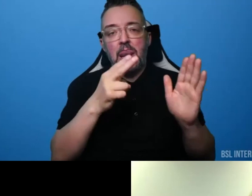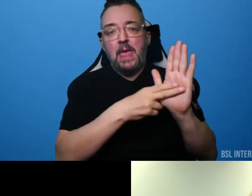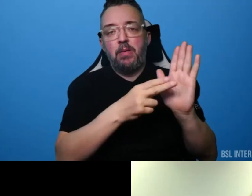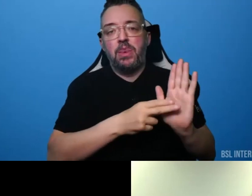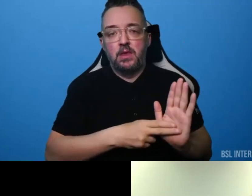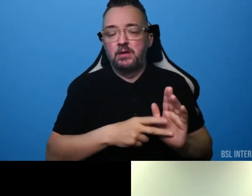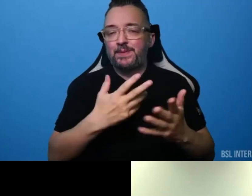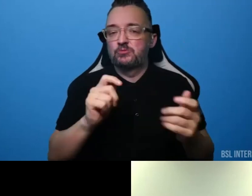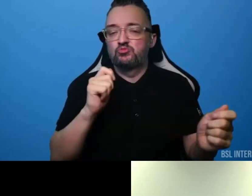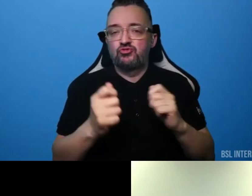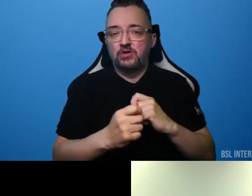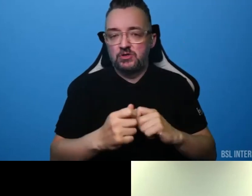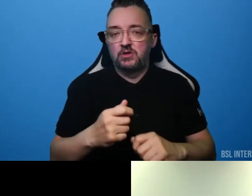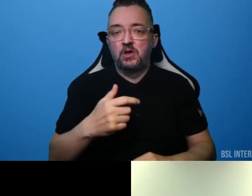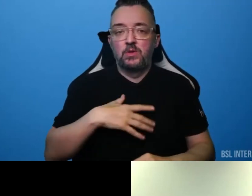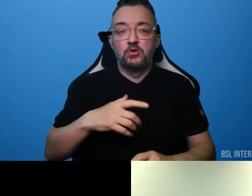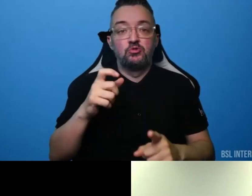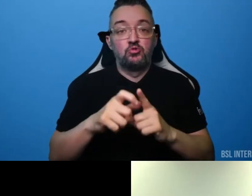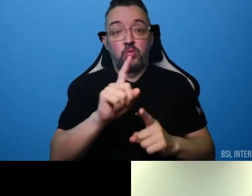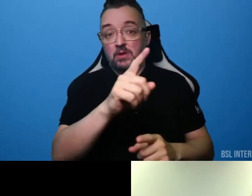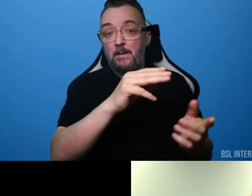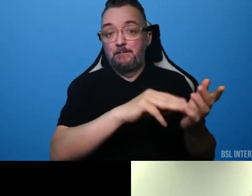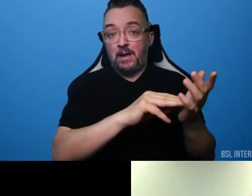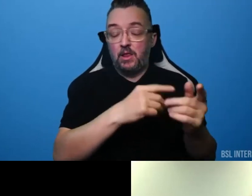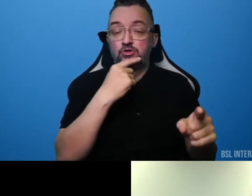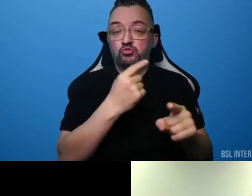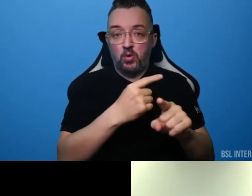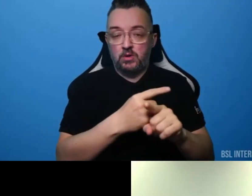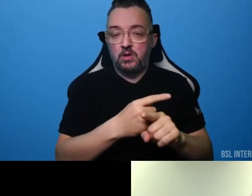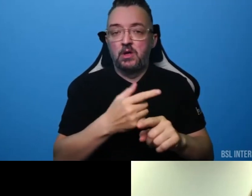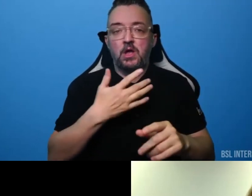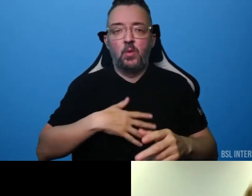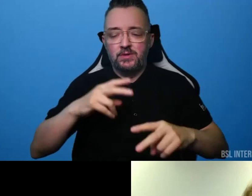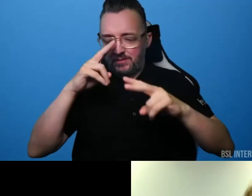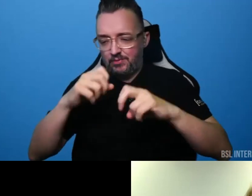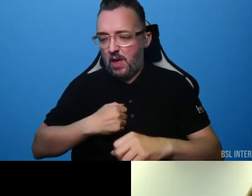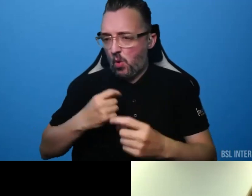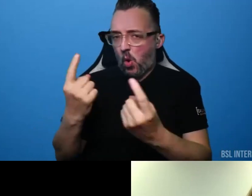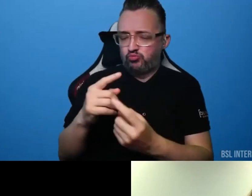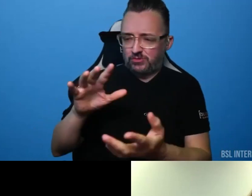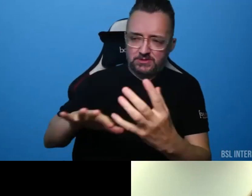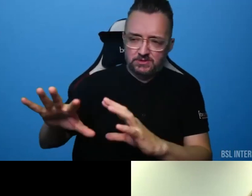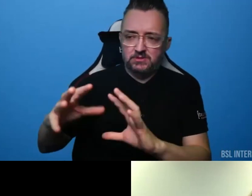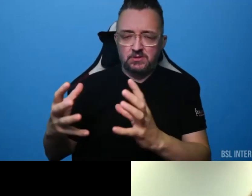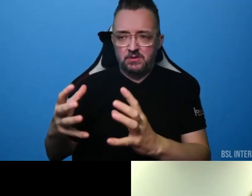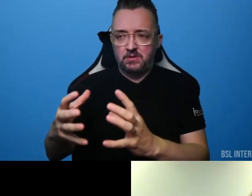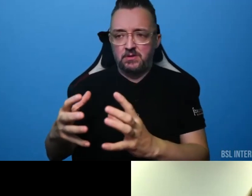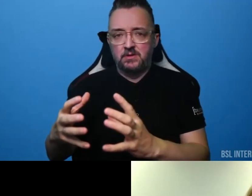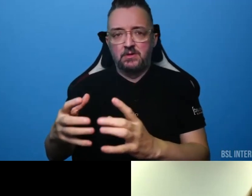Basically trying to do what Michael's been talking about looking again at our objects and reframing them